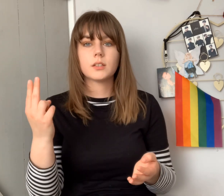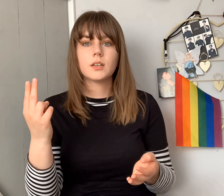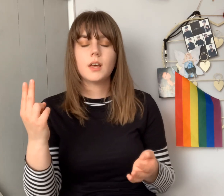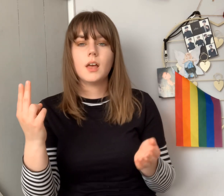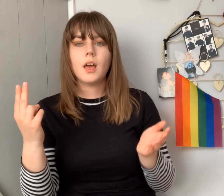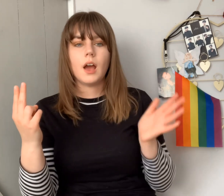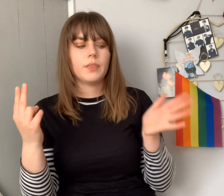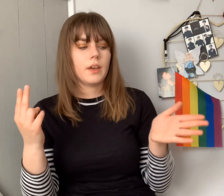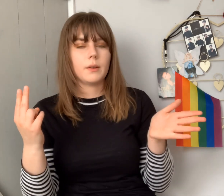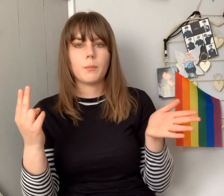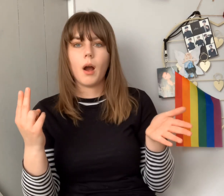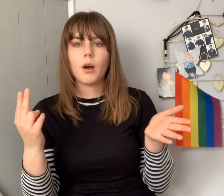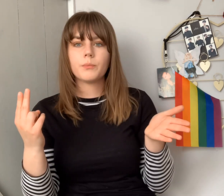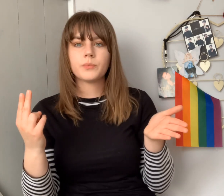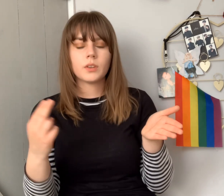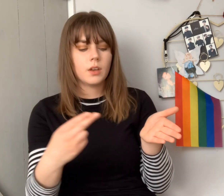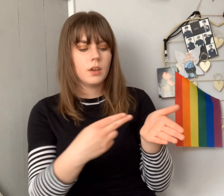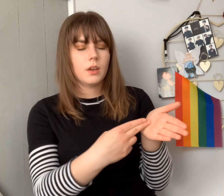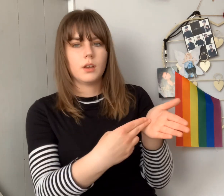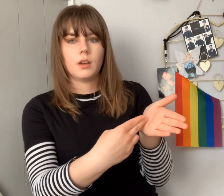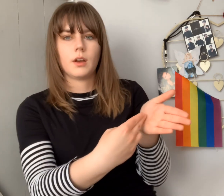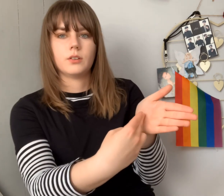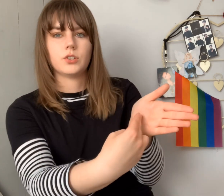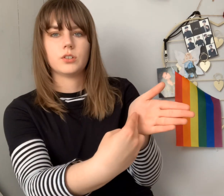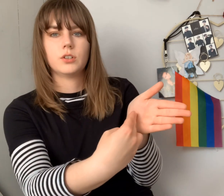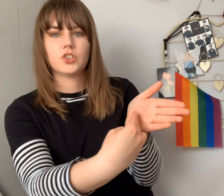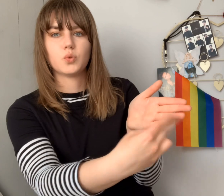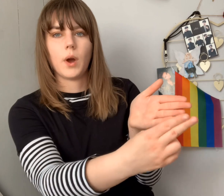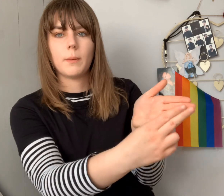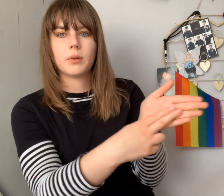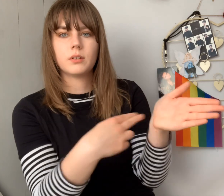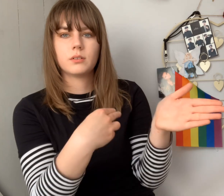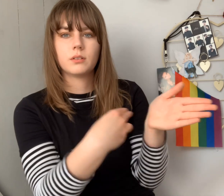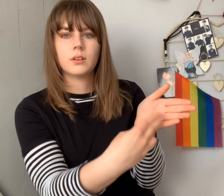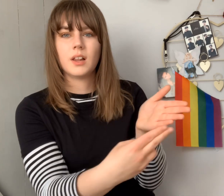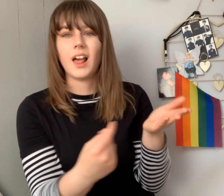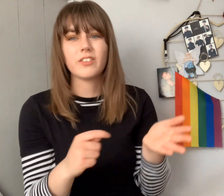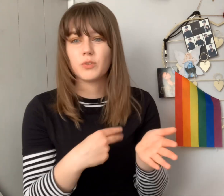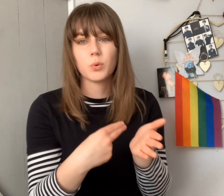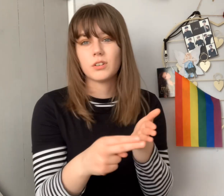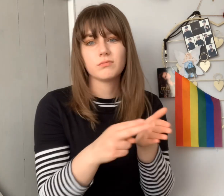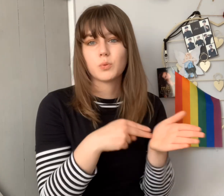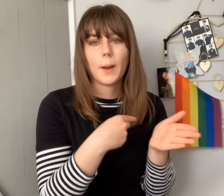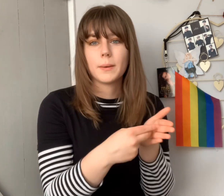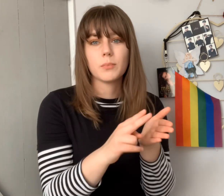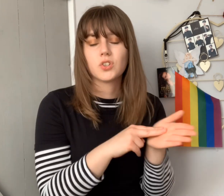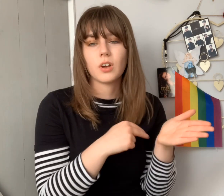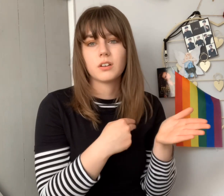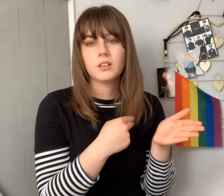and then your palm and just swipe like if you were swiping butter...